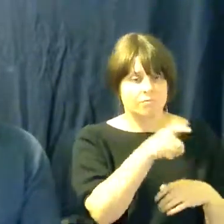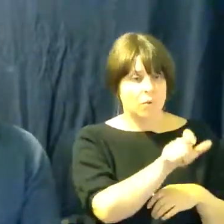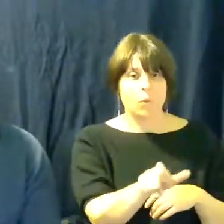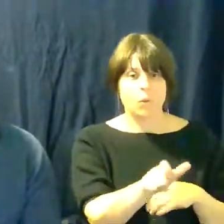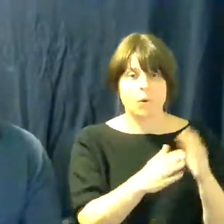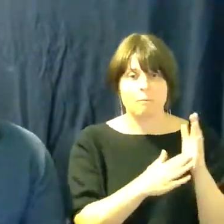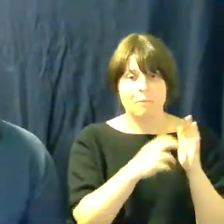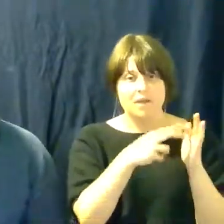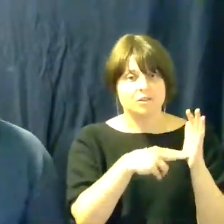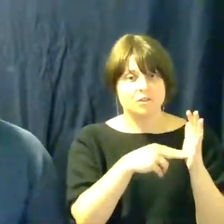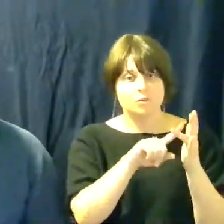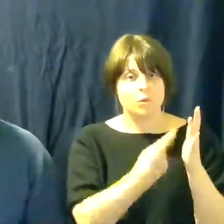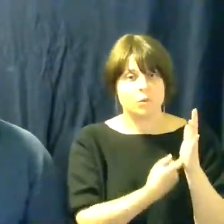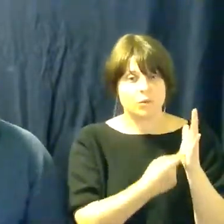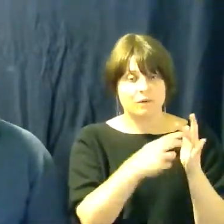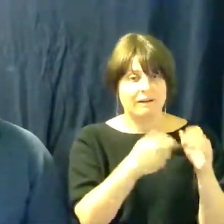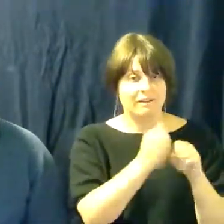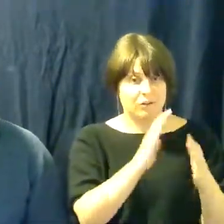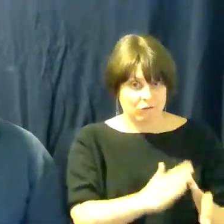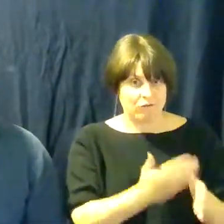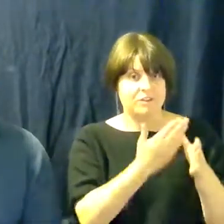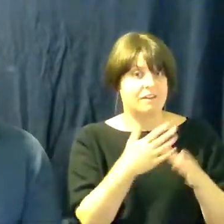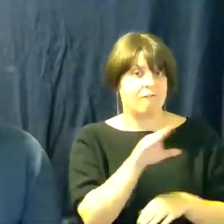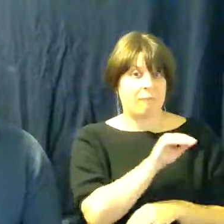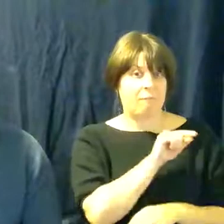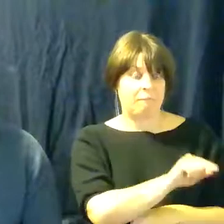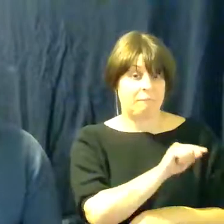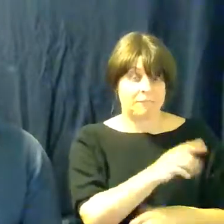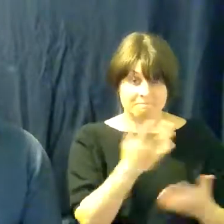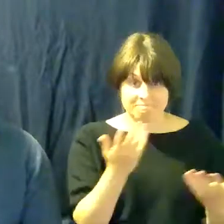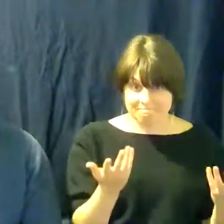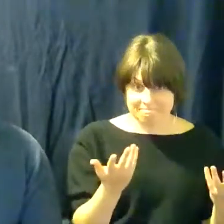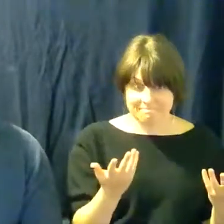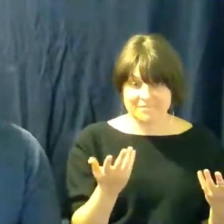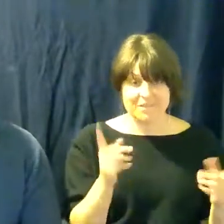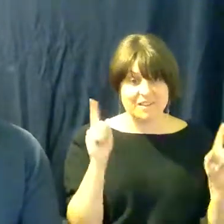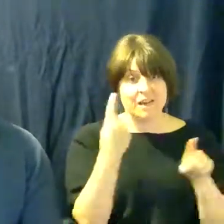the su son of Odyssus. That is mentoring that is stil sometime used toda